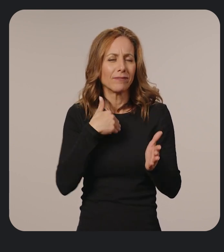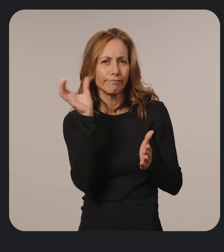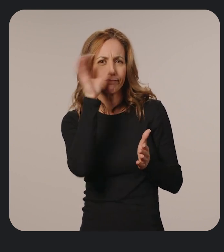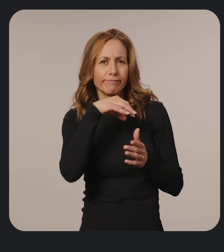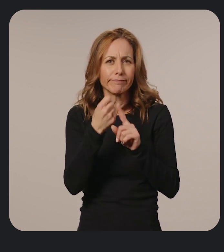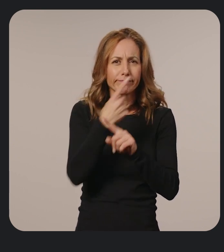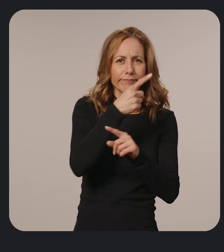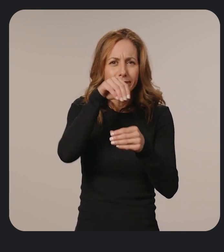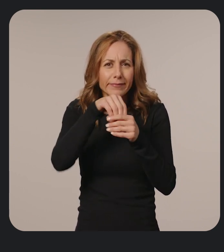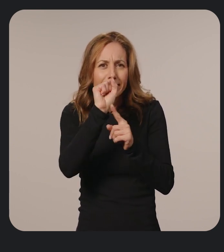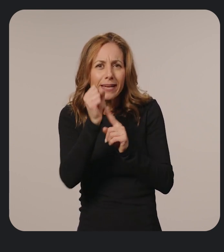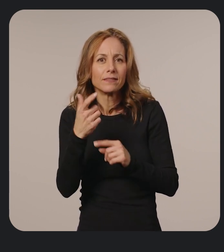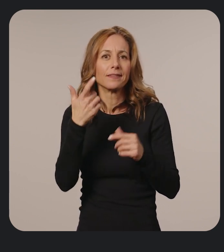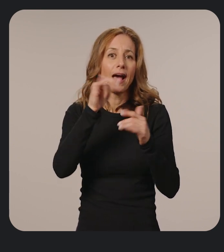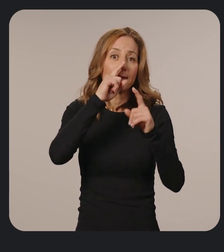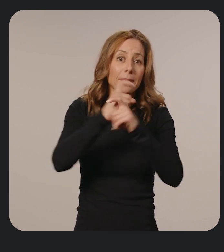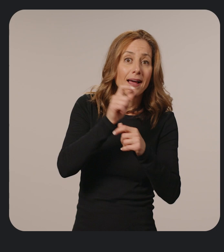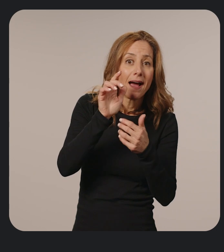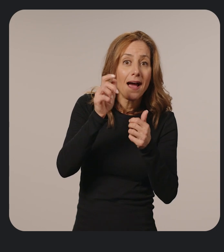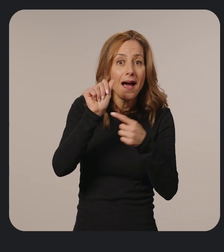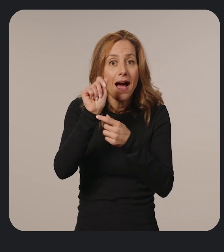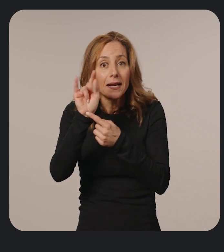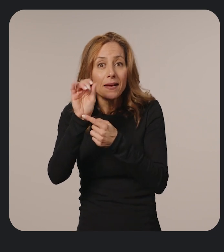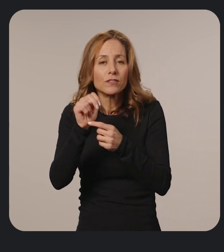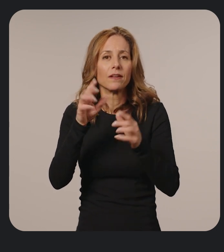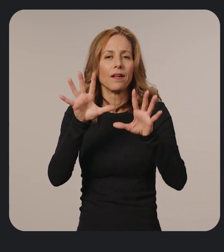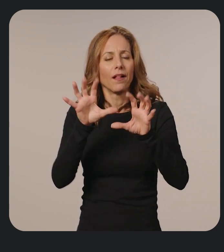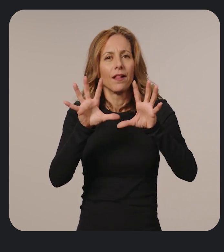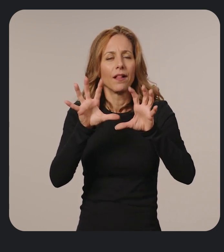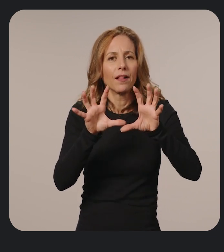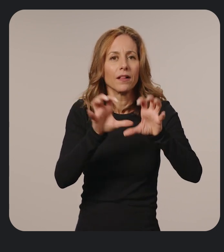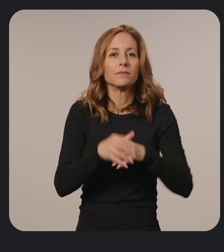There would occasionally be weird edge cases, like a complex animation that had jank when it first started.